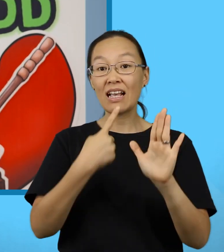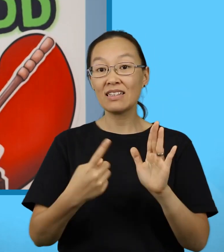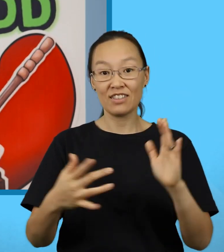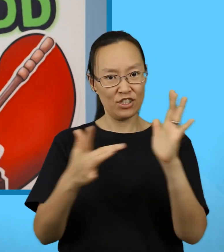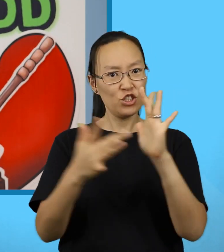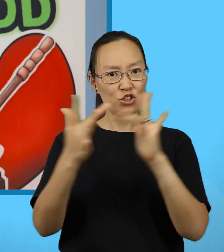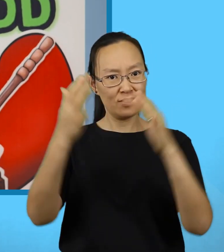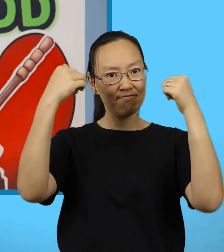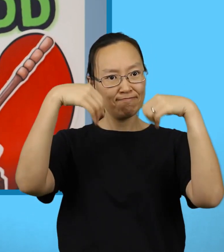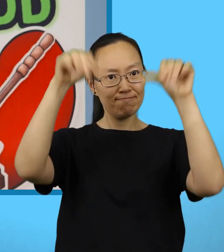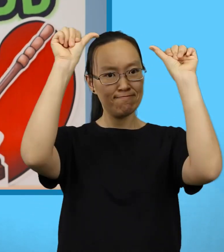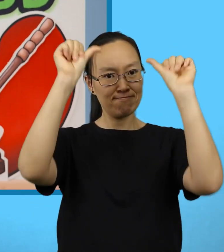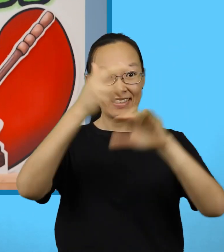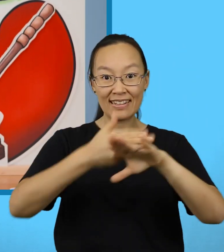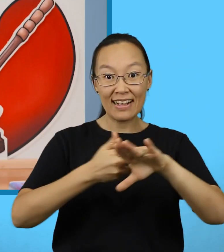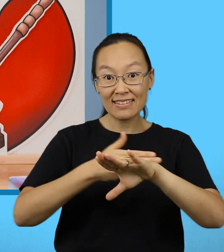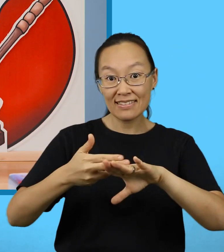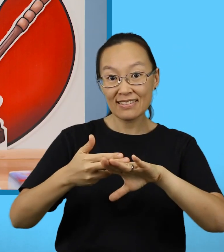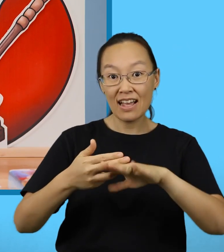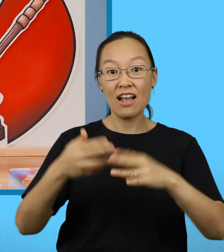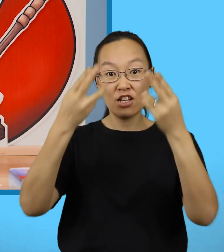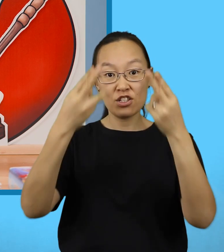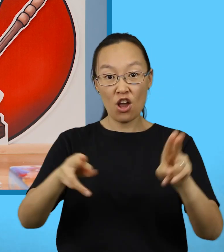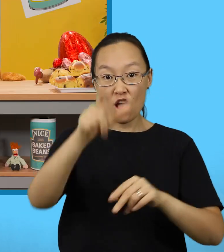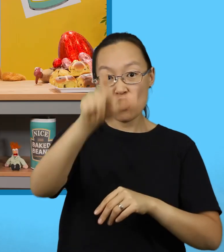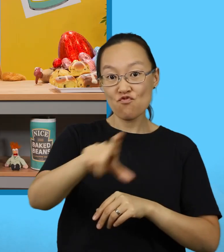that first Easter when He died on the cross,